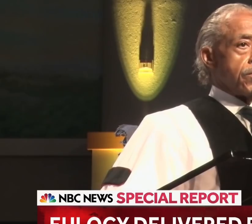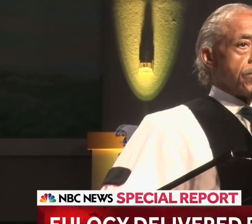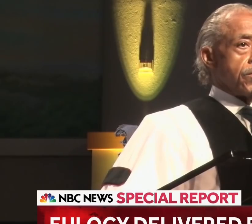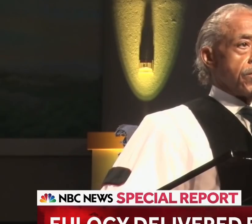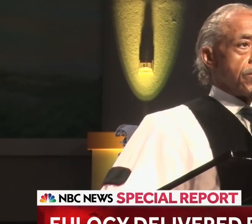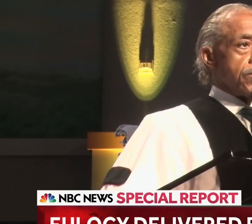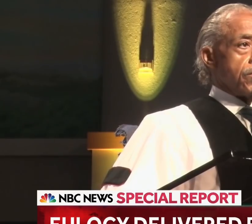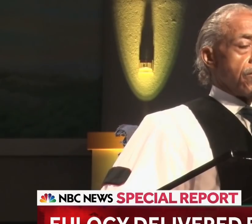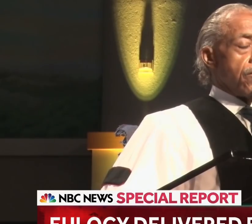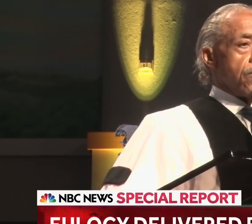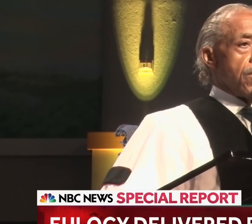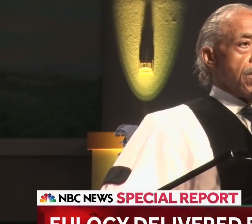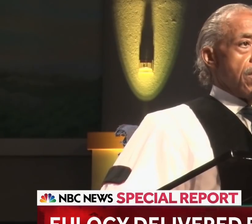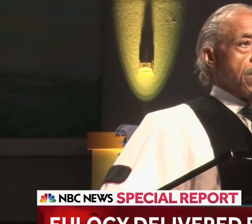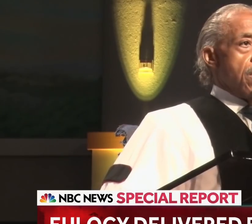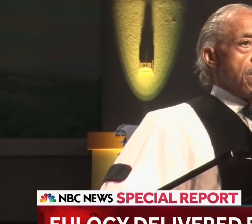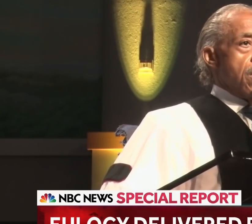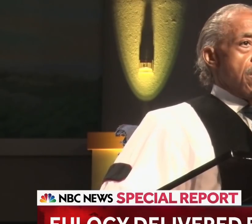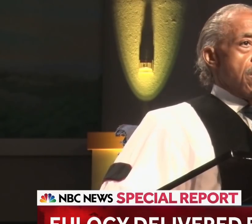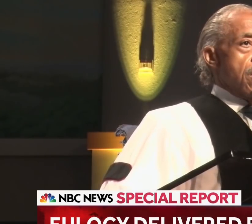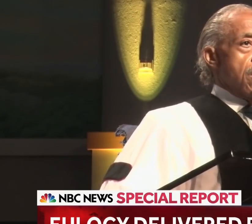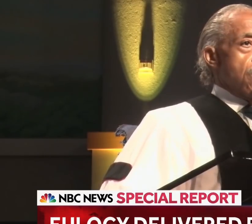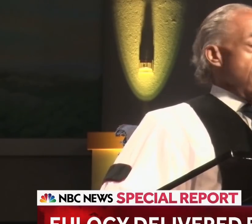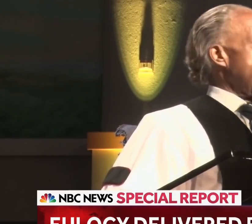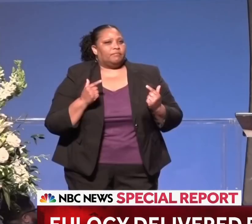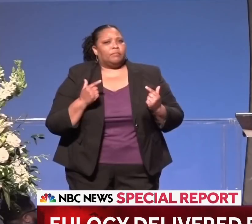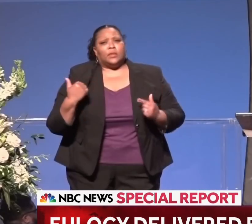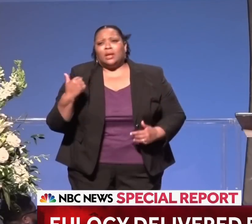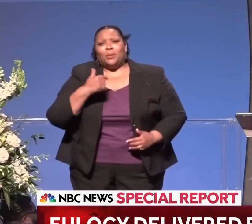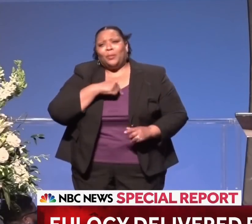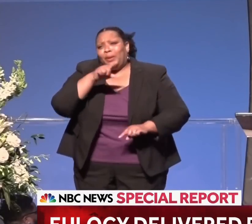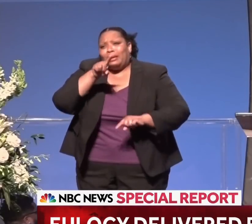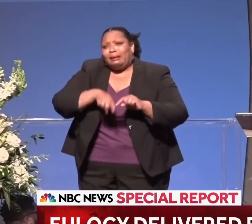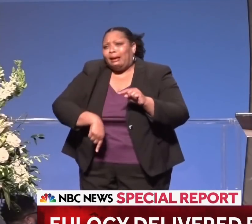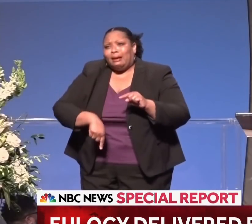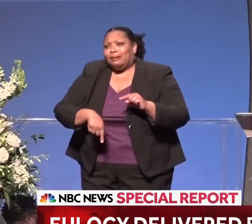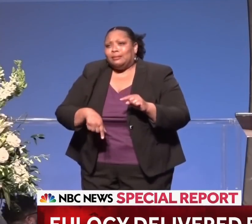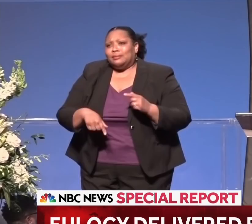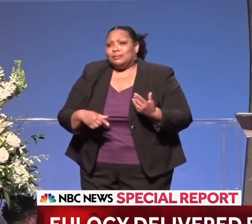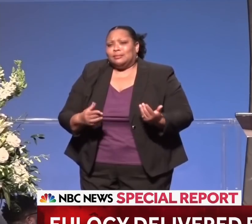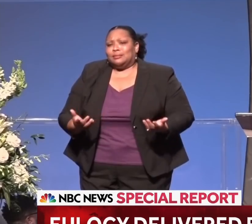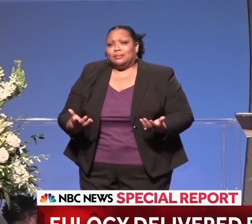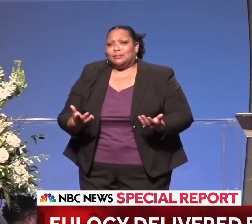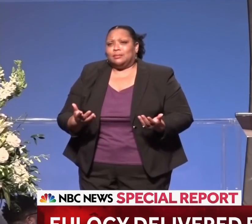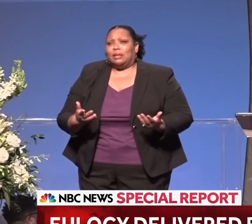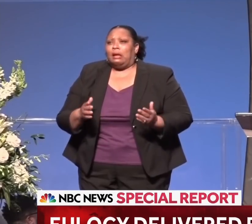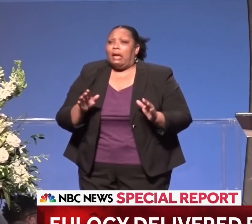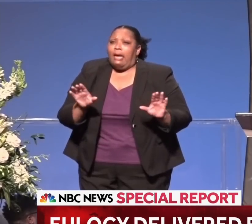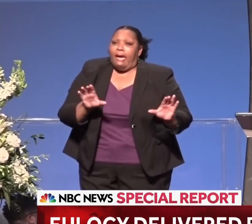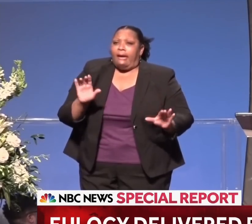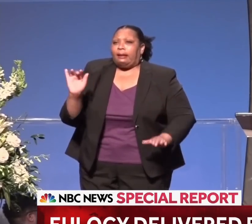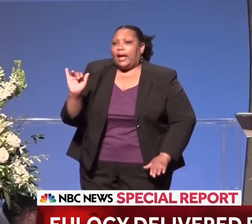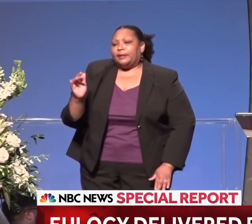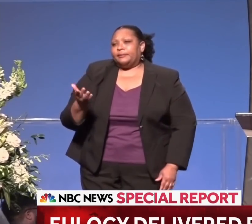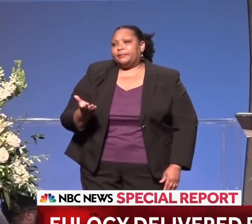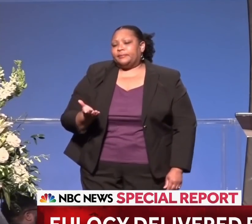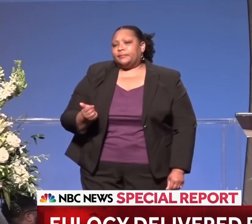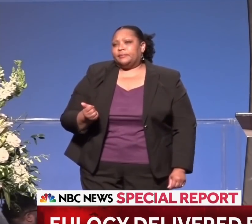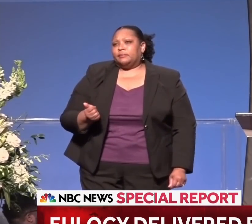THE COST FOR TAKING THEIR LIVES.